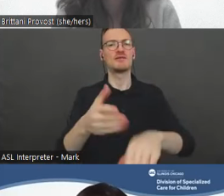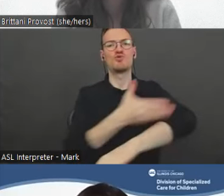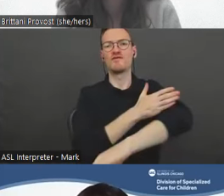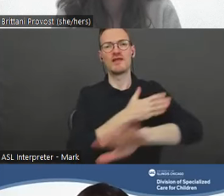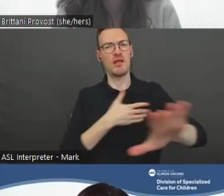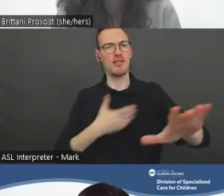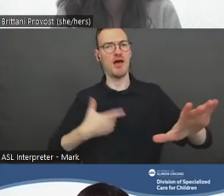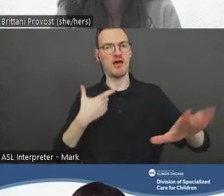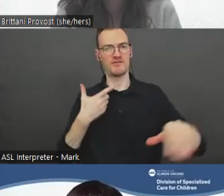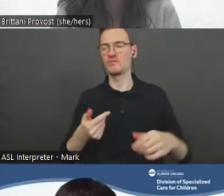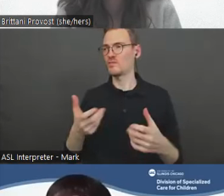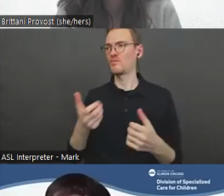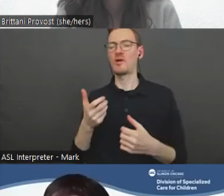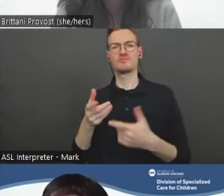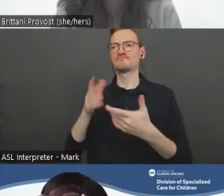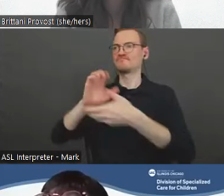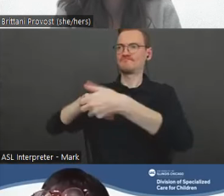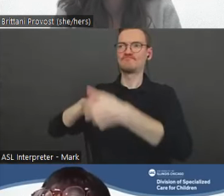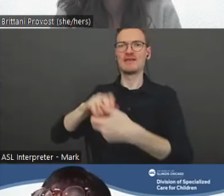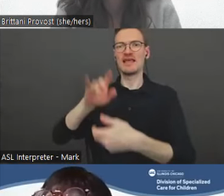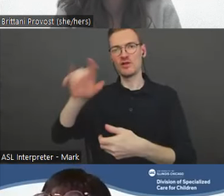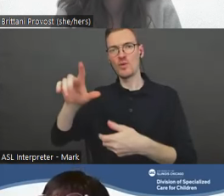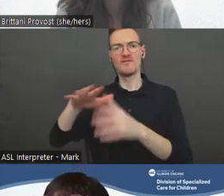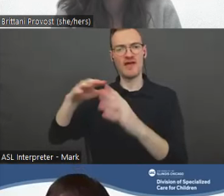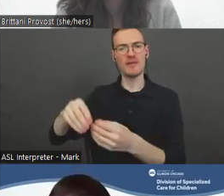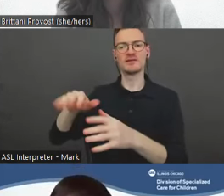children youth with special healthcare needs connect to services and resources.